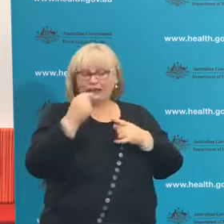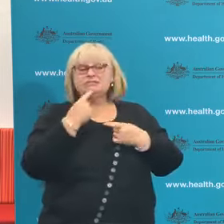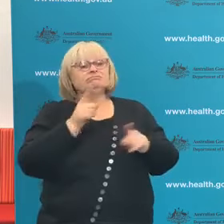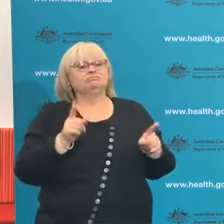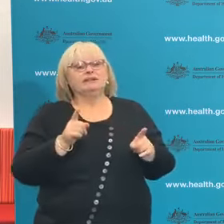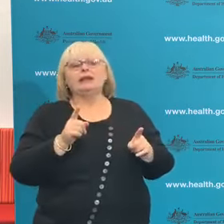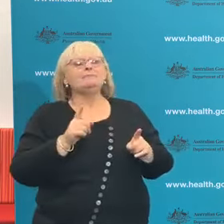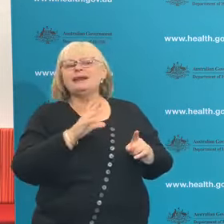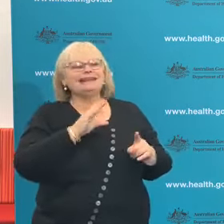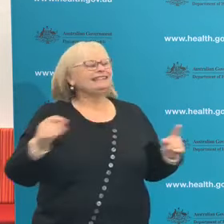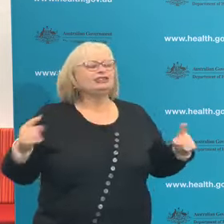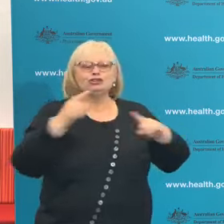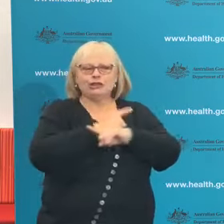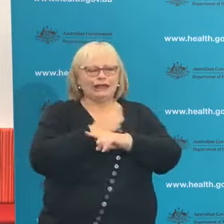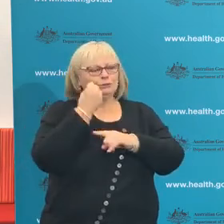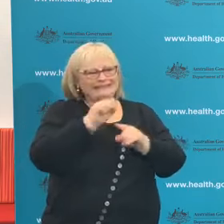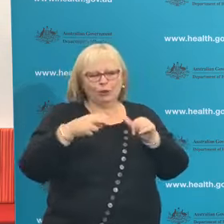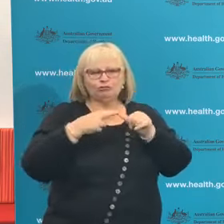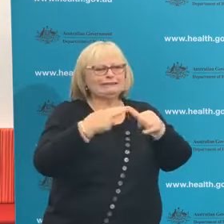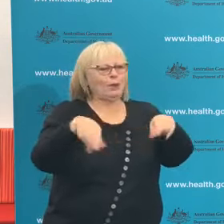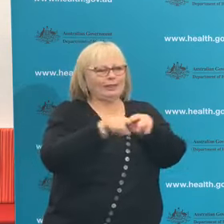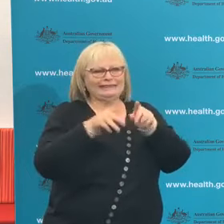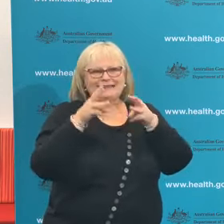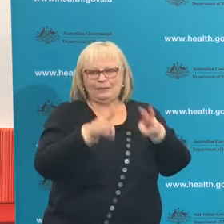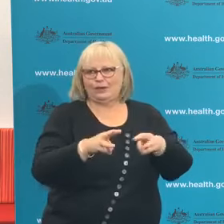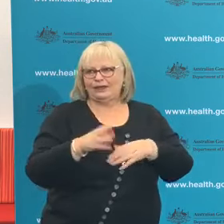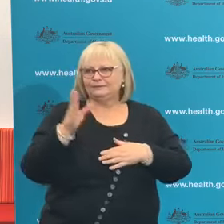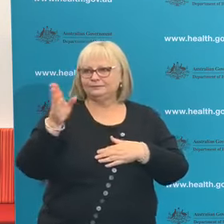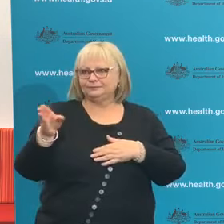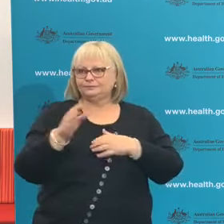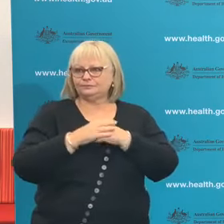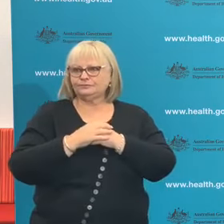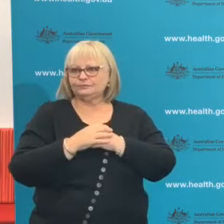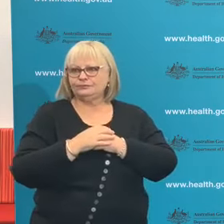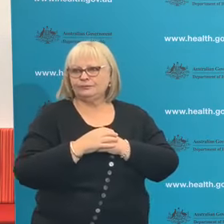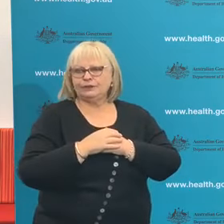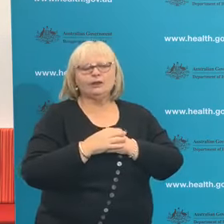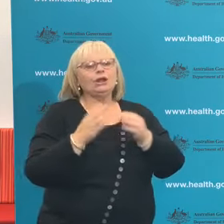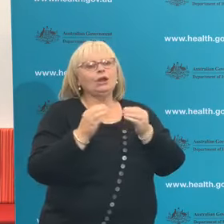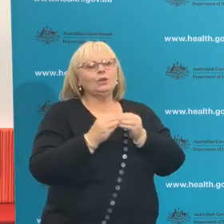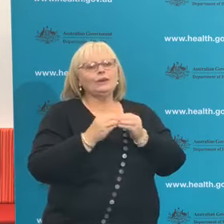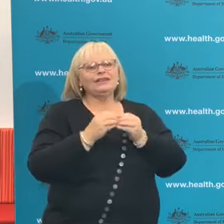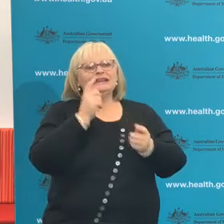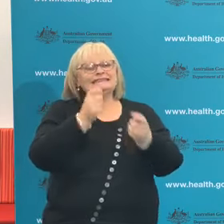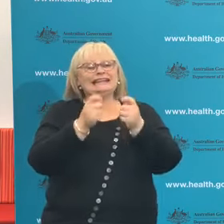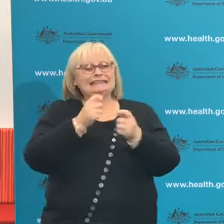it won't change our response Just in terms of testing of asymptomatic cases,